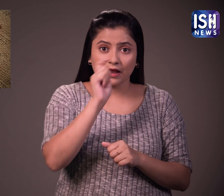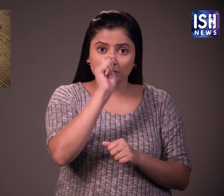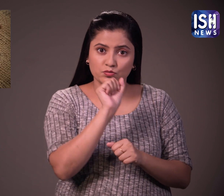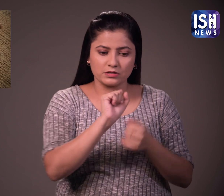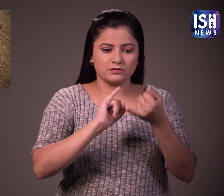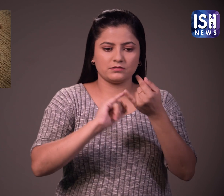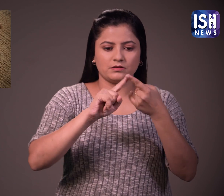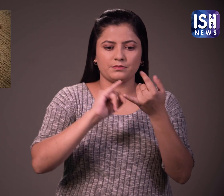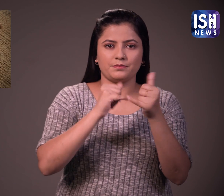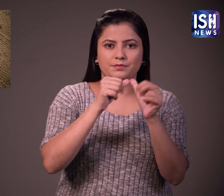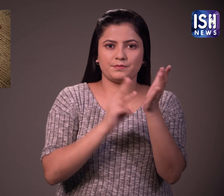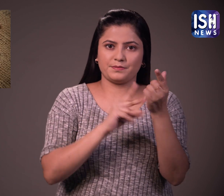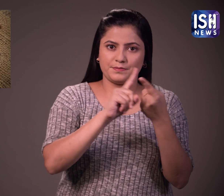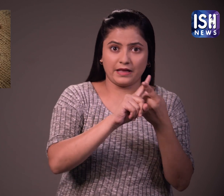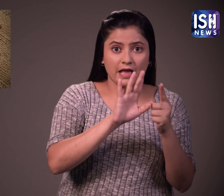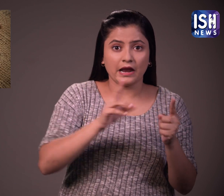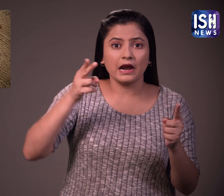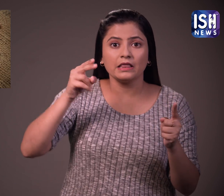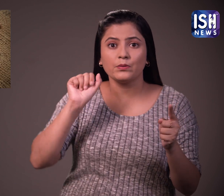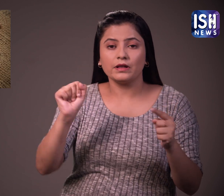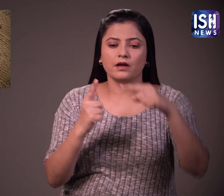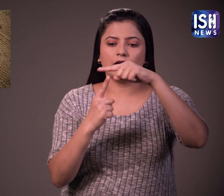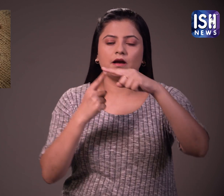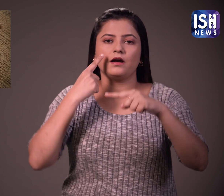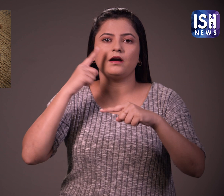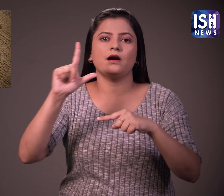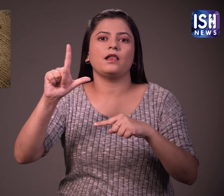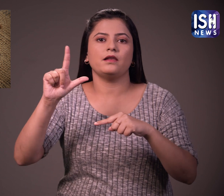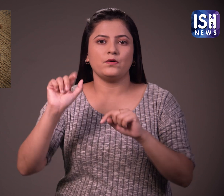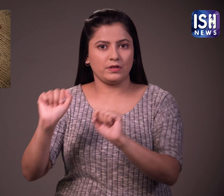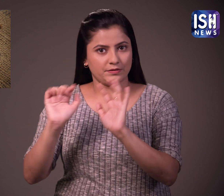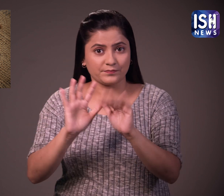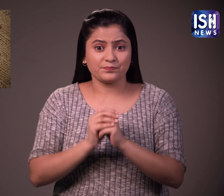Sesame seeds are known as Til in Hindi.